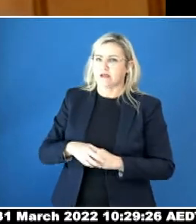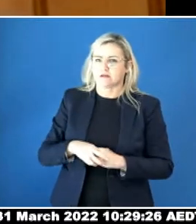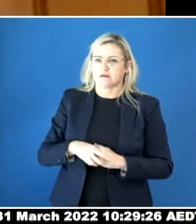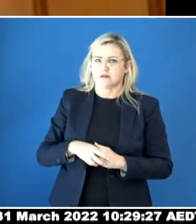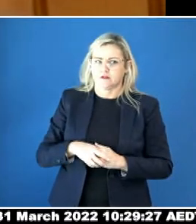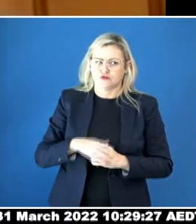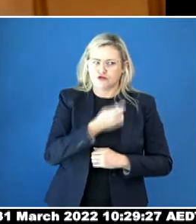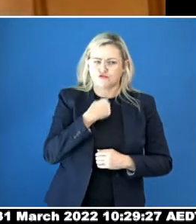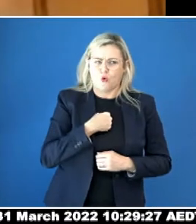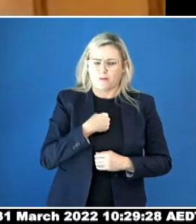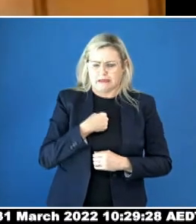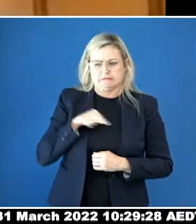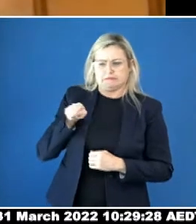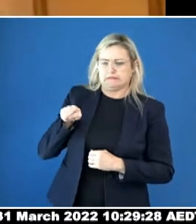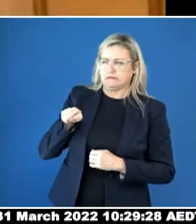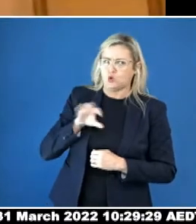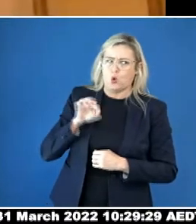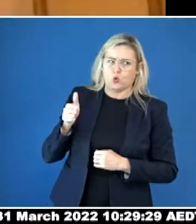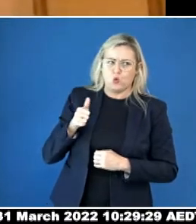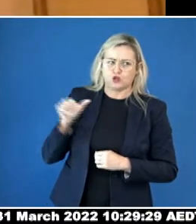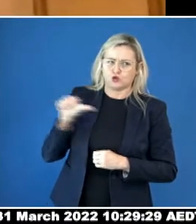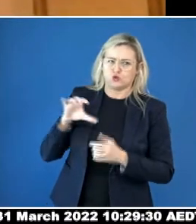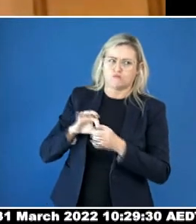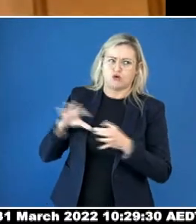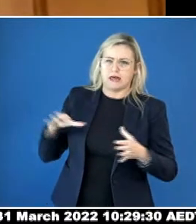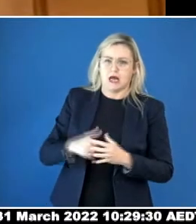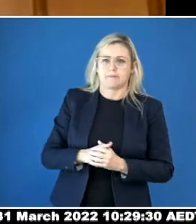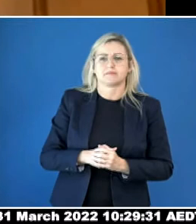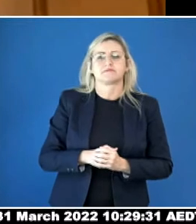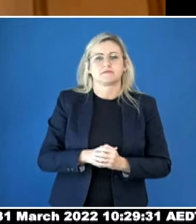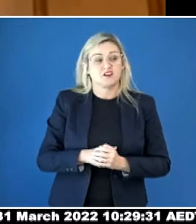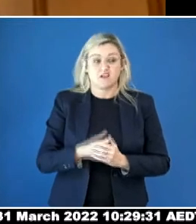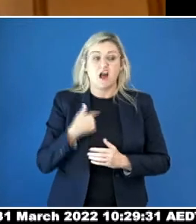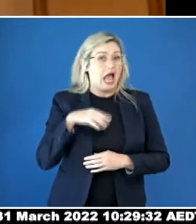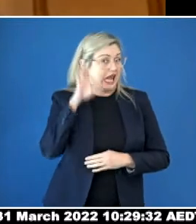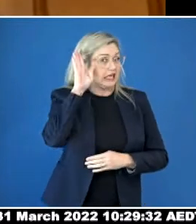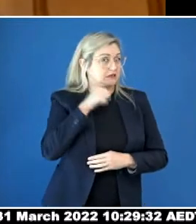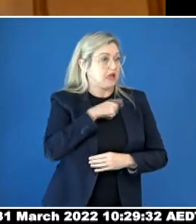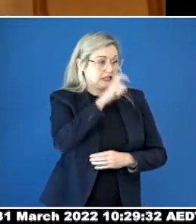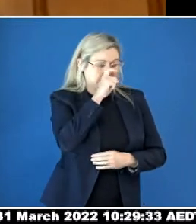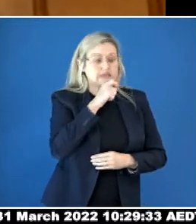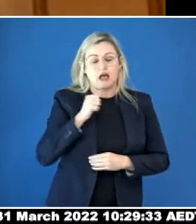relationship now." So - and I did and, yeah,